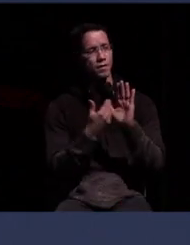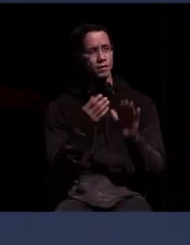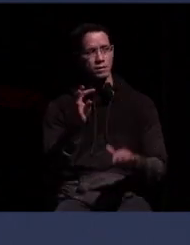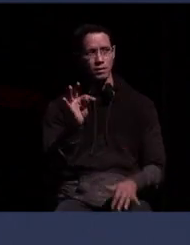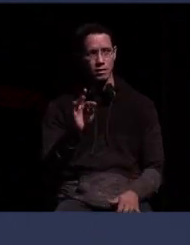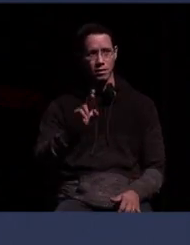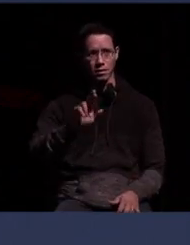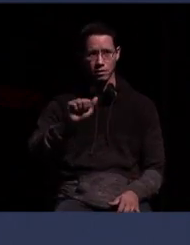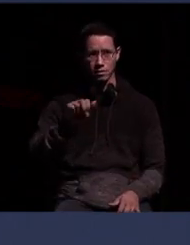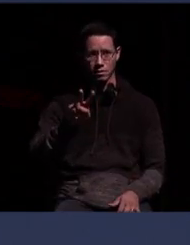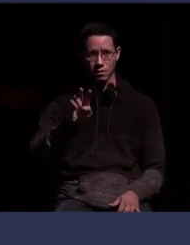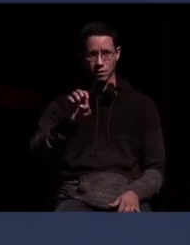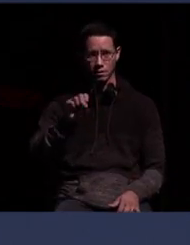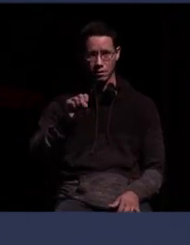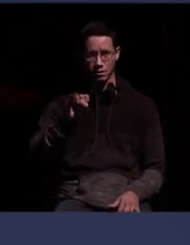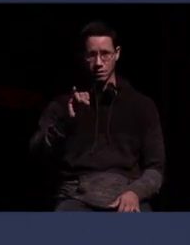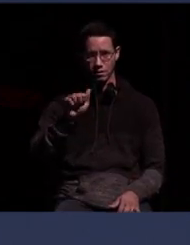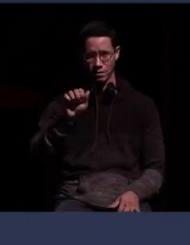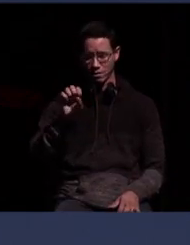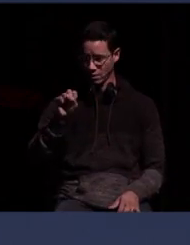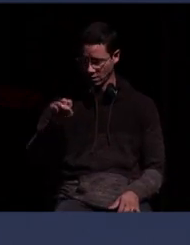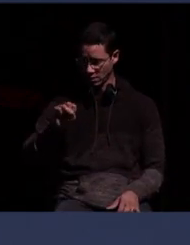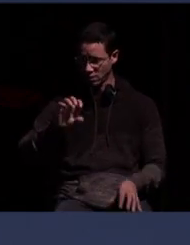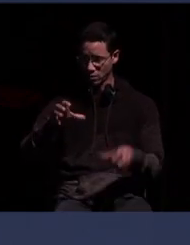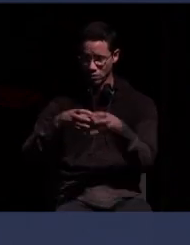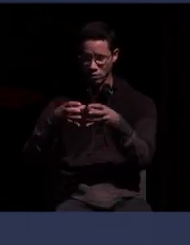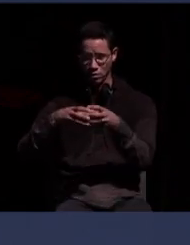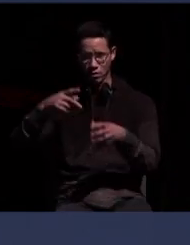of the Pastoral of Migrants here in São Paulo.